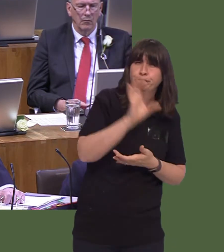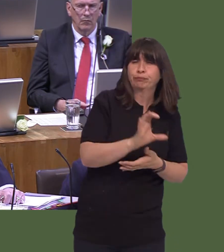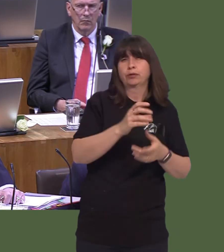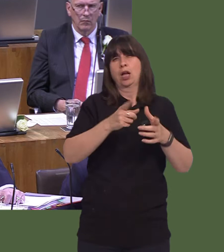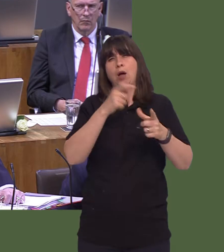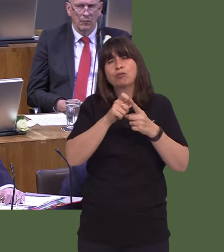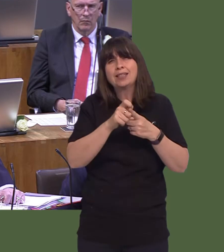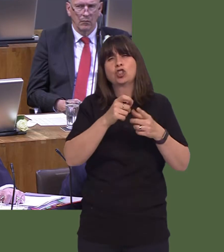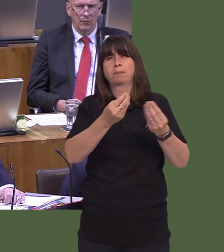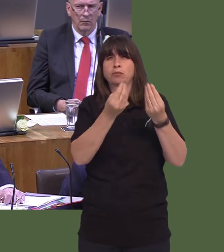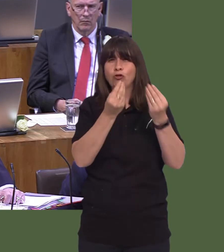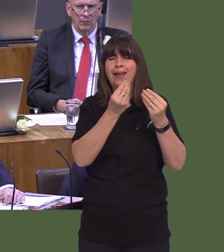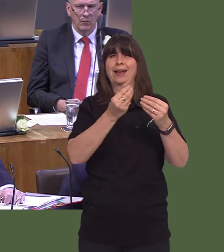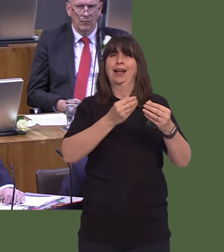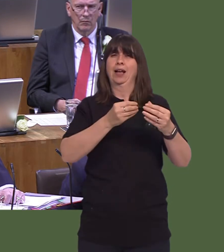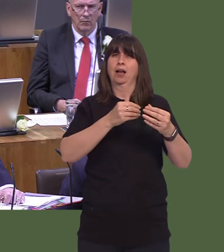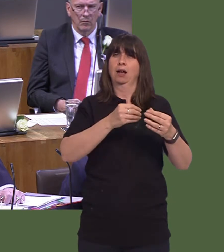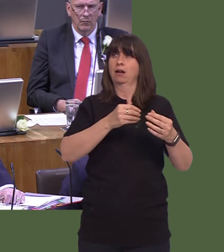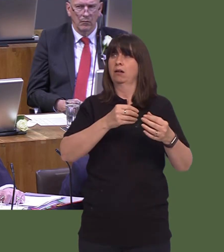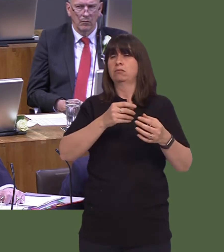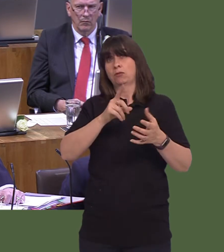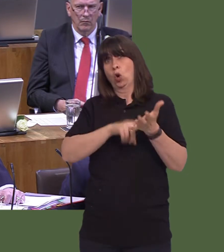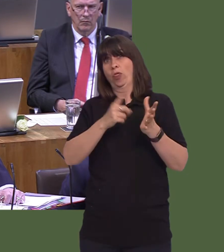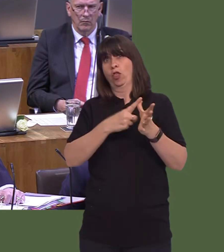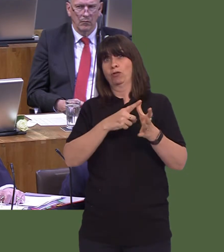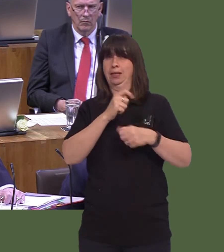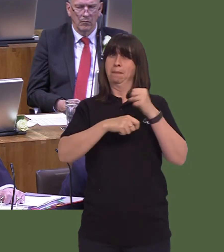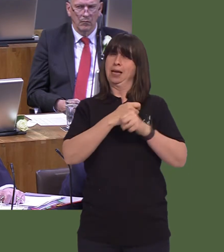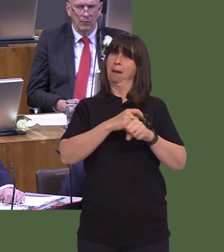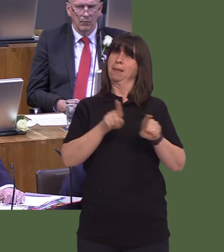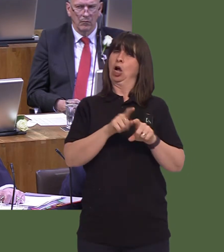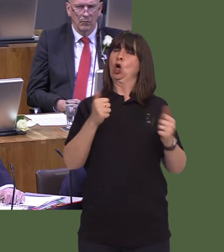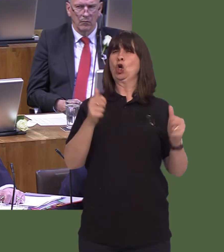opportunities within the local authority, acting as good corporate parents, and £1